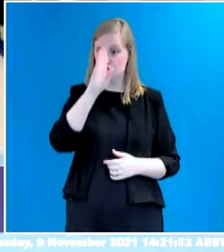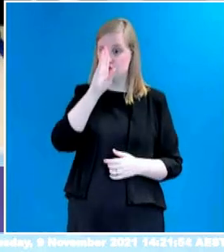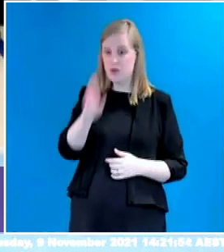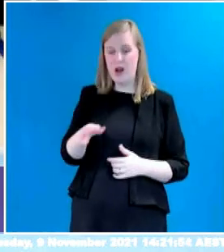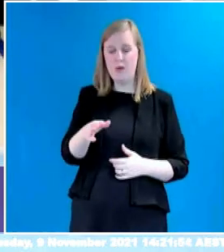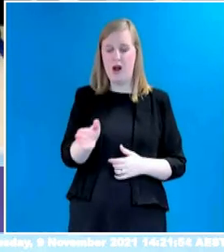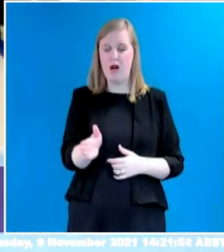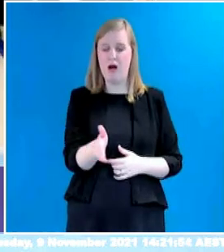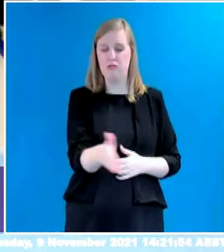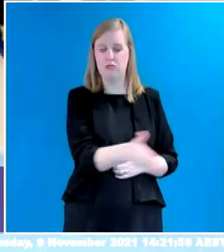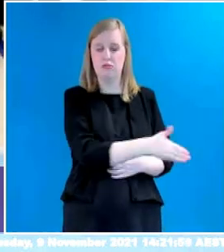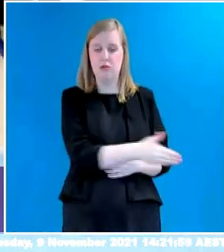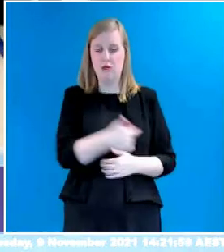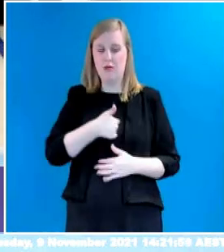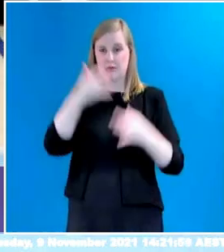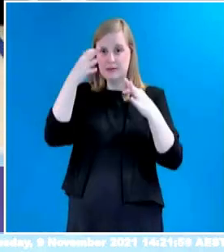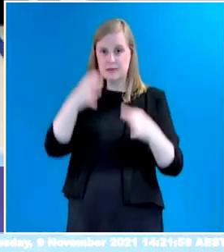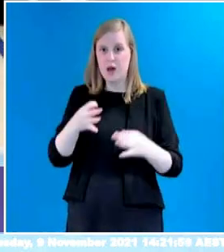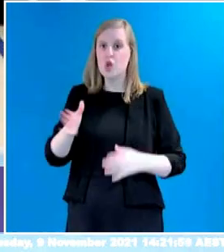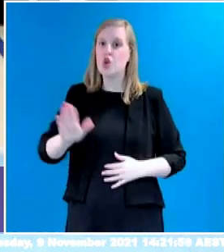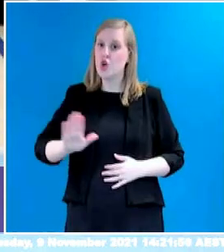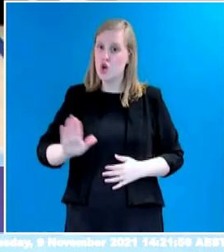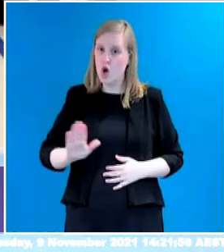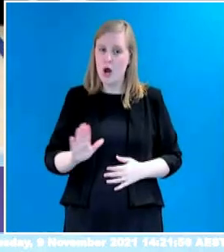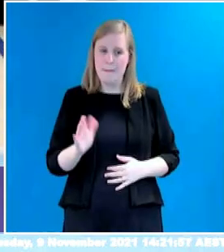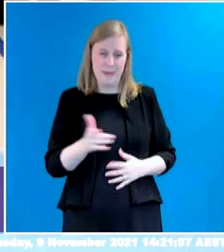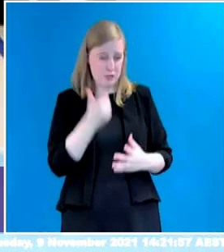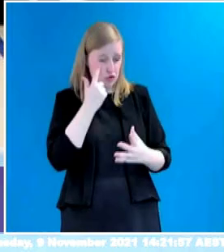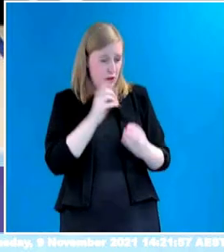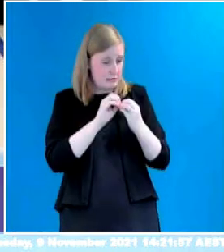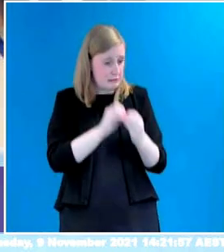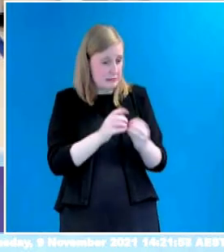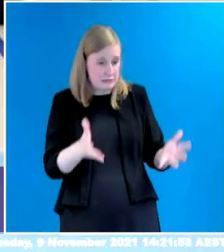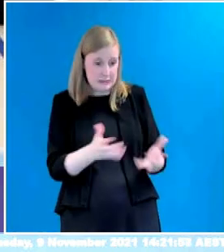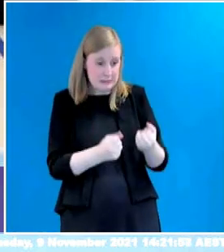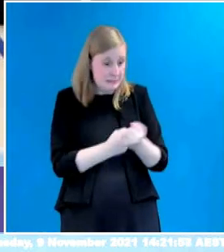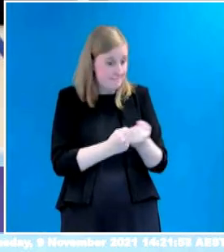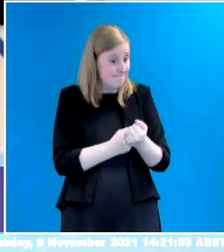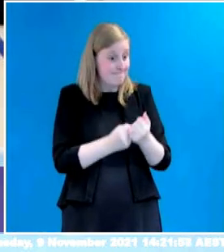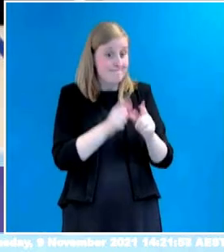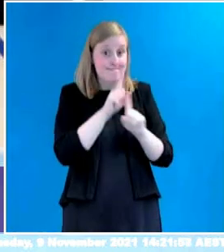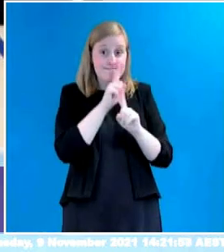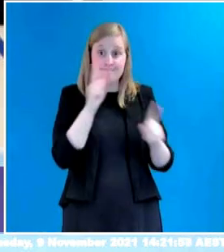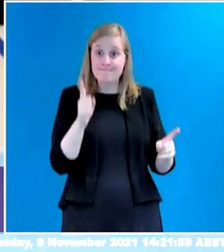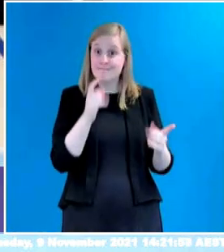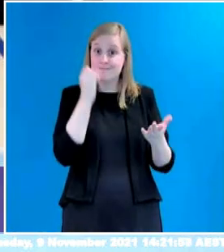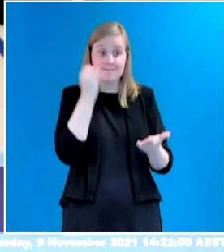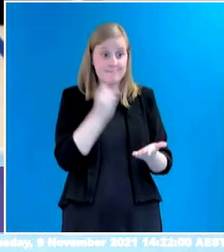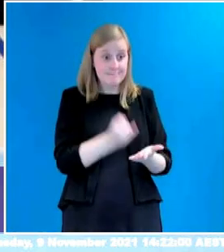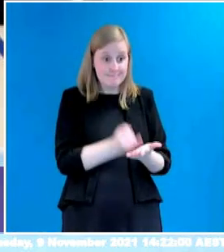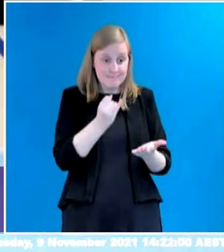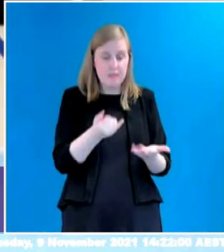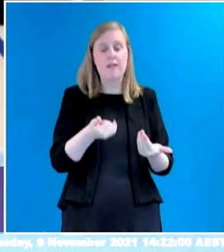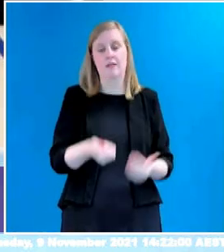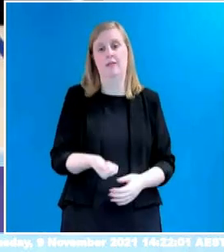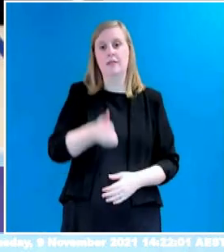So it was to transparently provide an understanding of how we read that article.